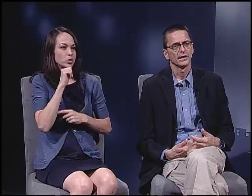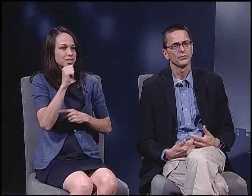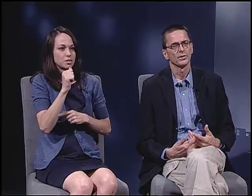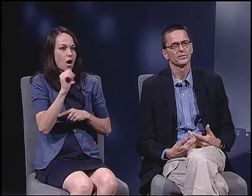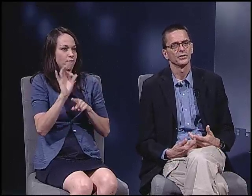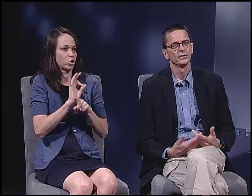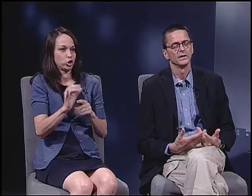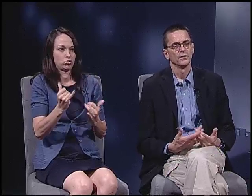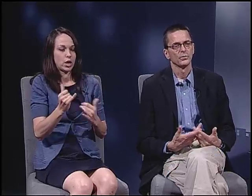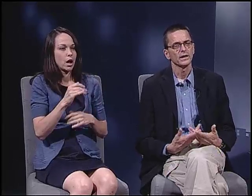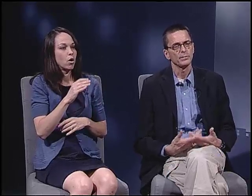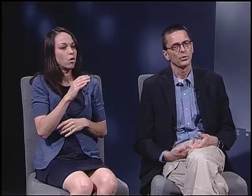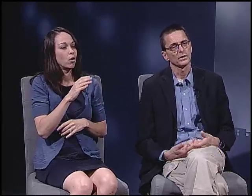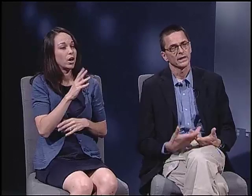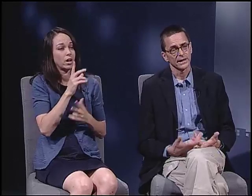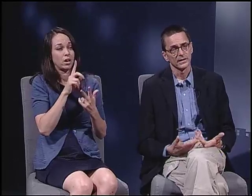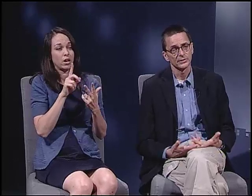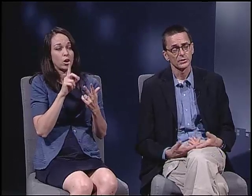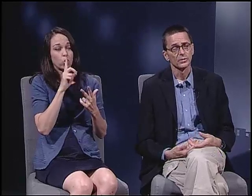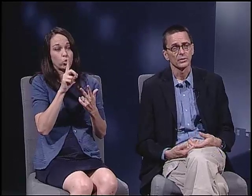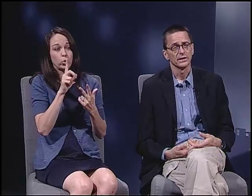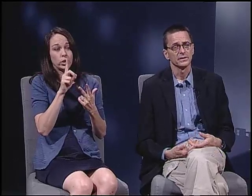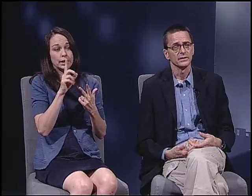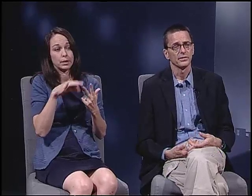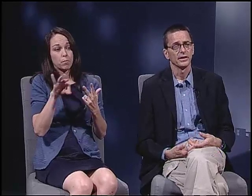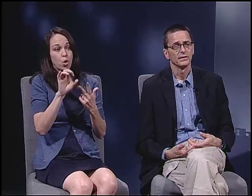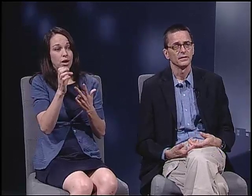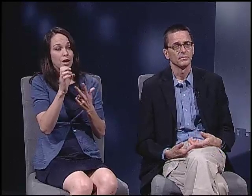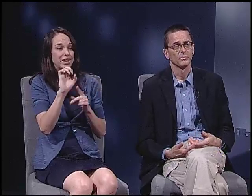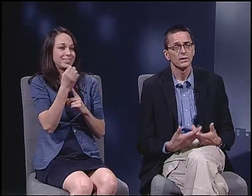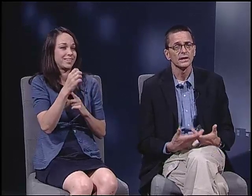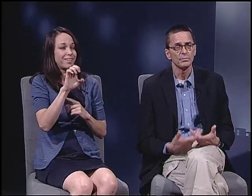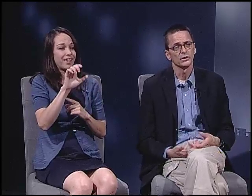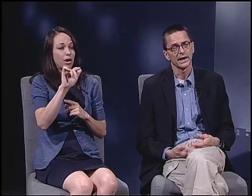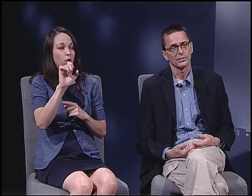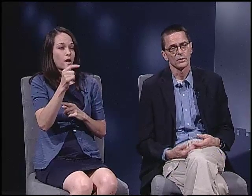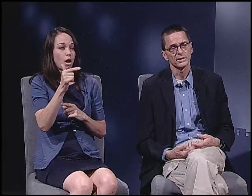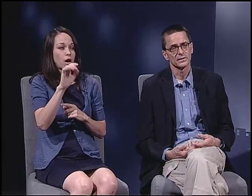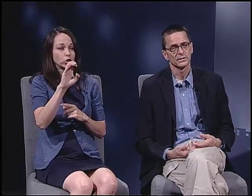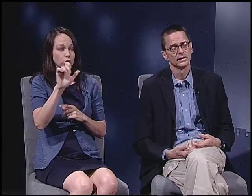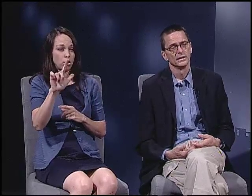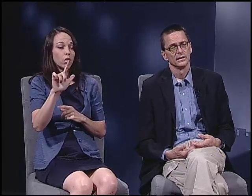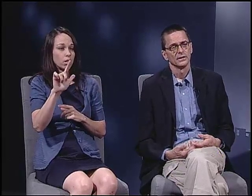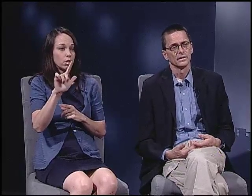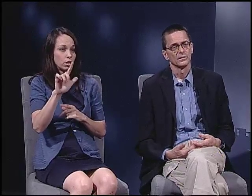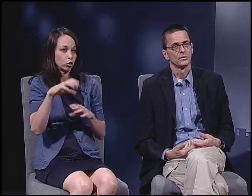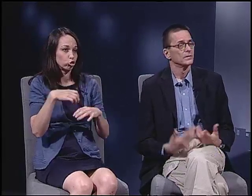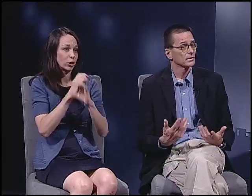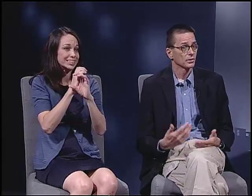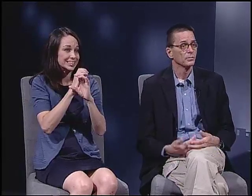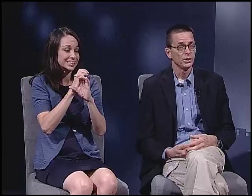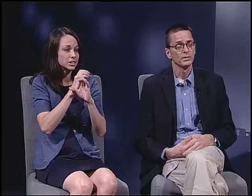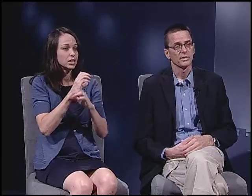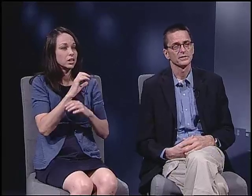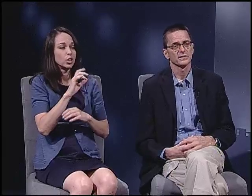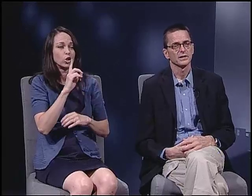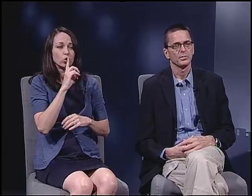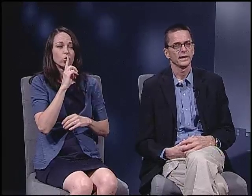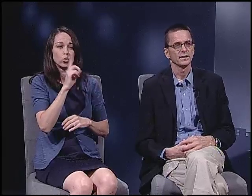And of course, the really important ecological crisis that really put at risk the long term human presence on the planet.